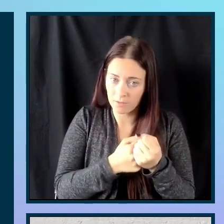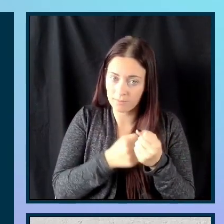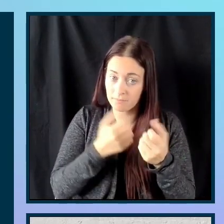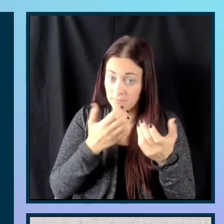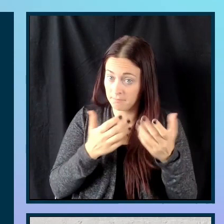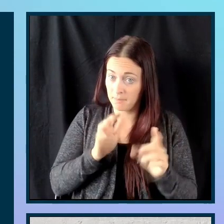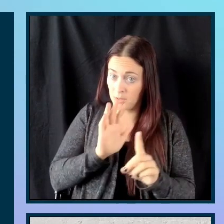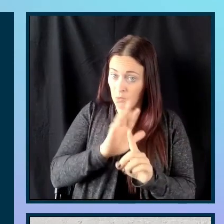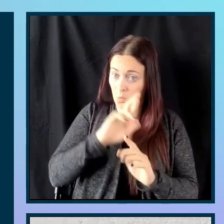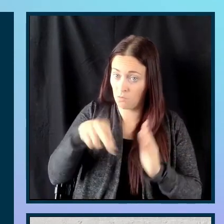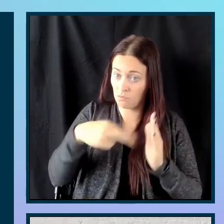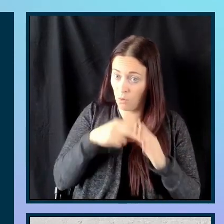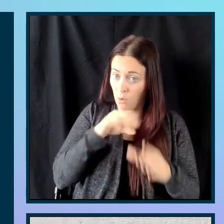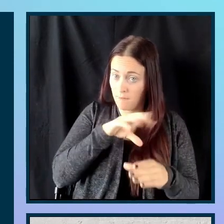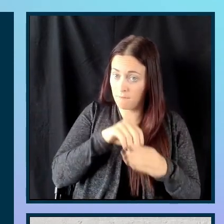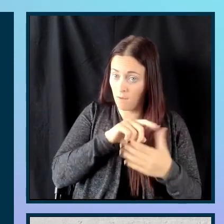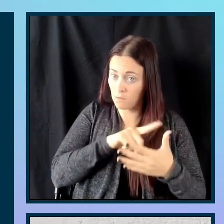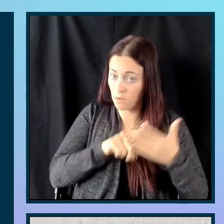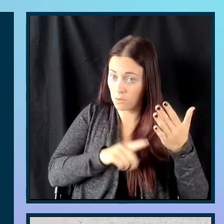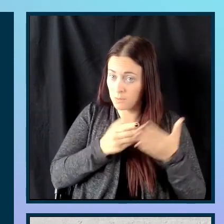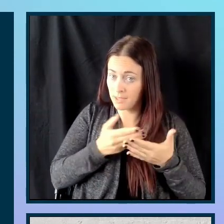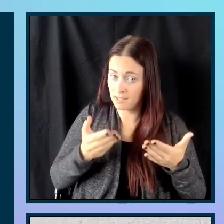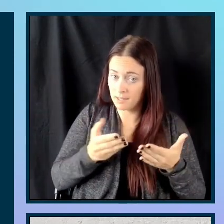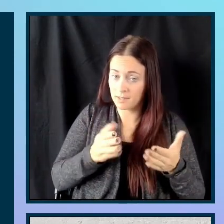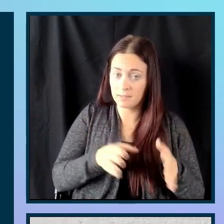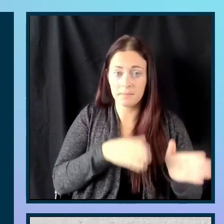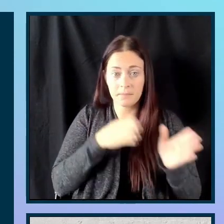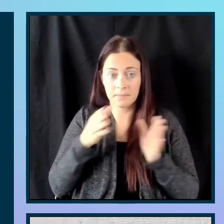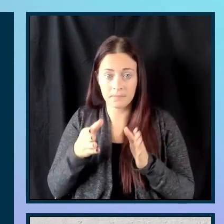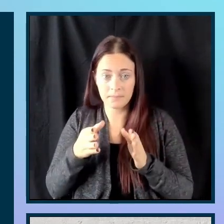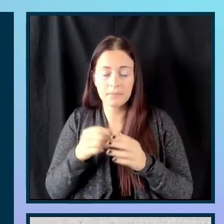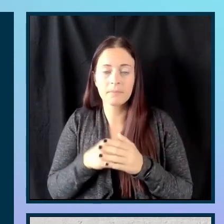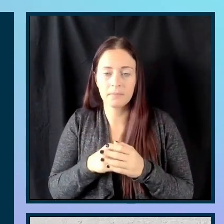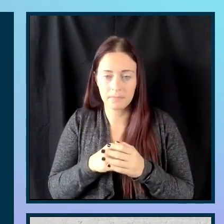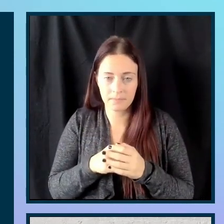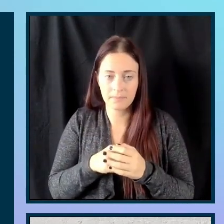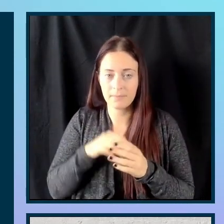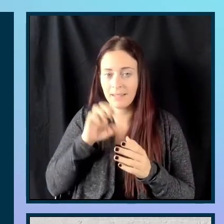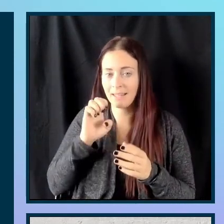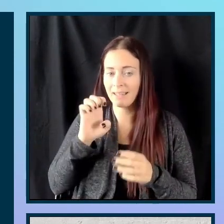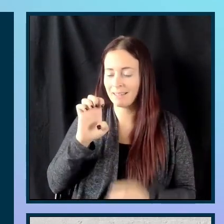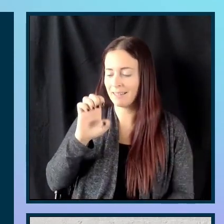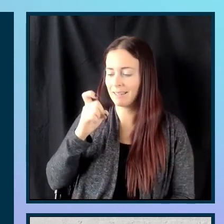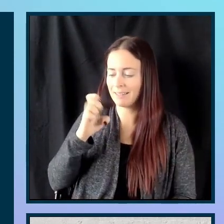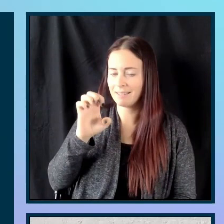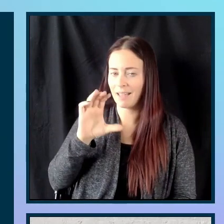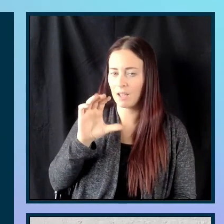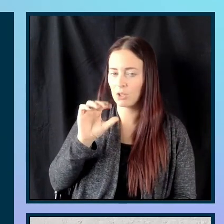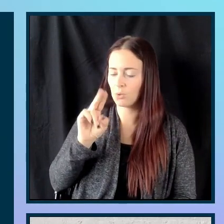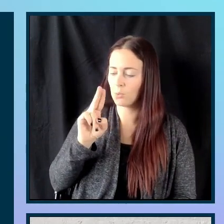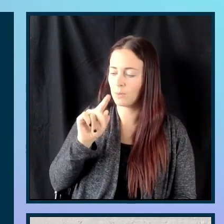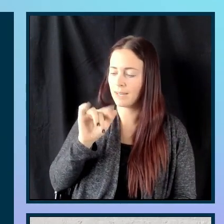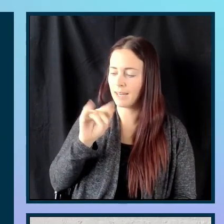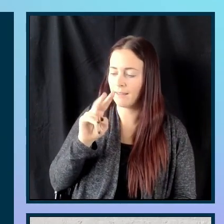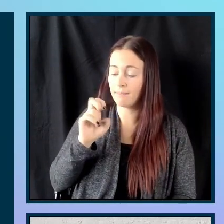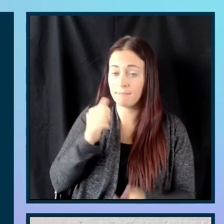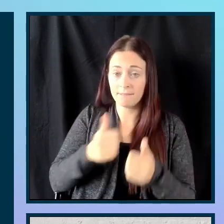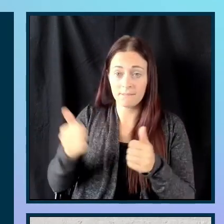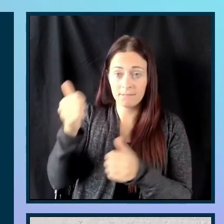The executive sponsors accessibility as a top priority across the company. You probably sponsor the employee resource group